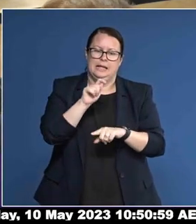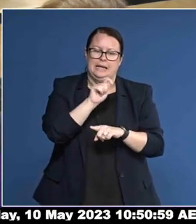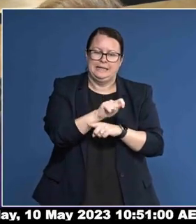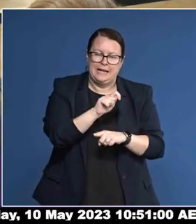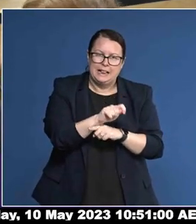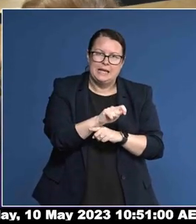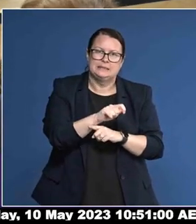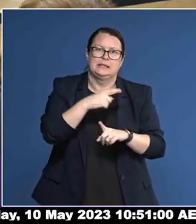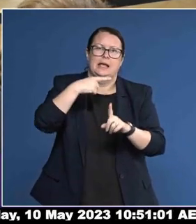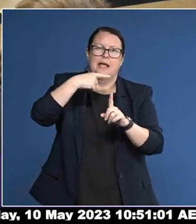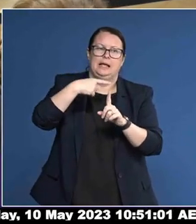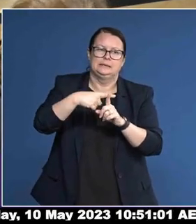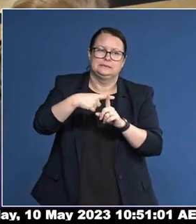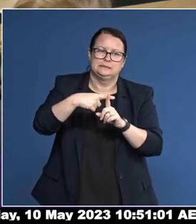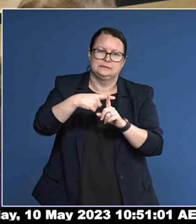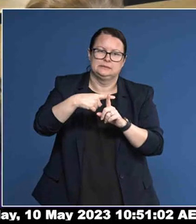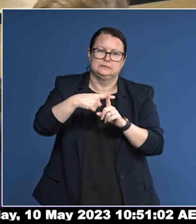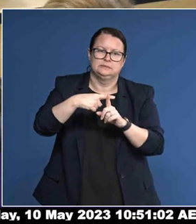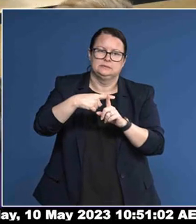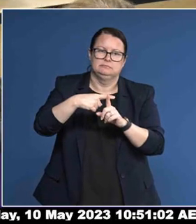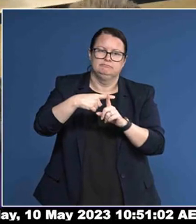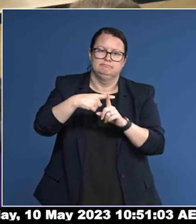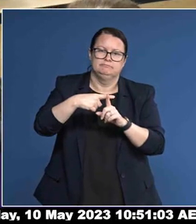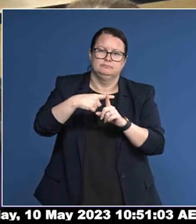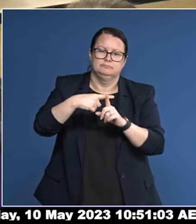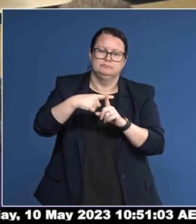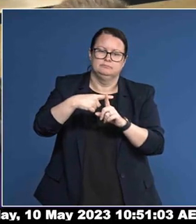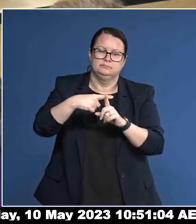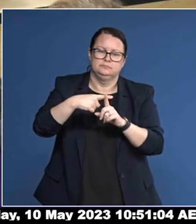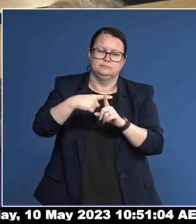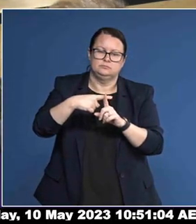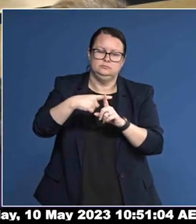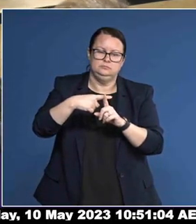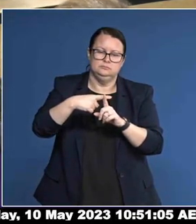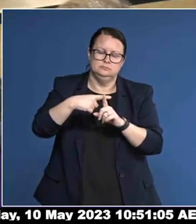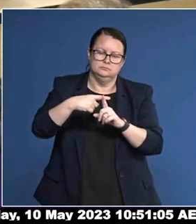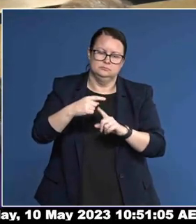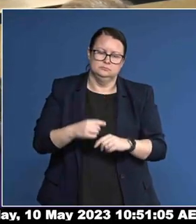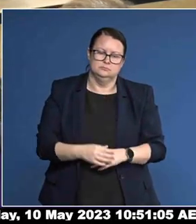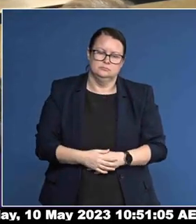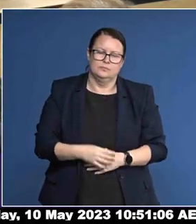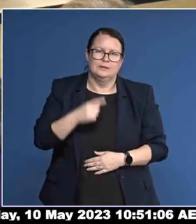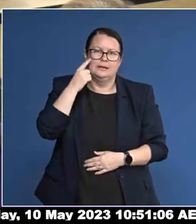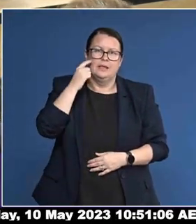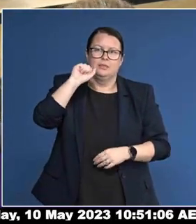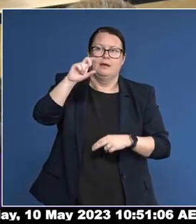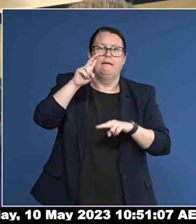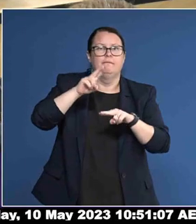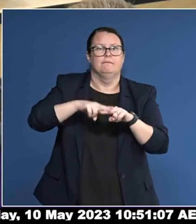particularly, then, an indication that the father identified that he's not coping.